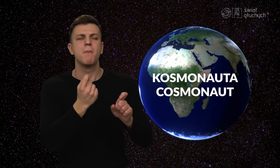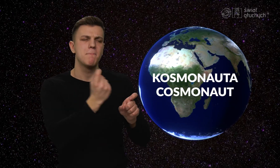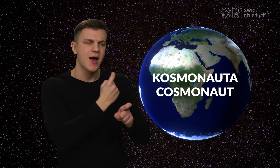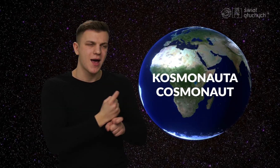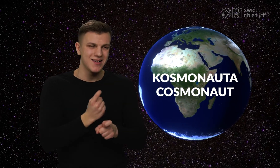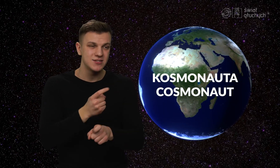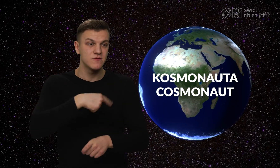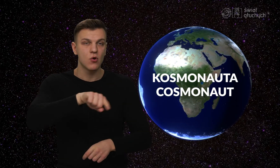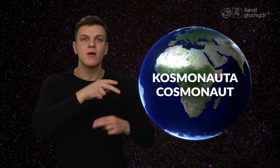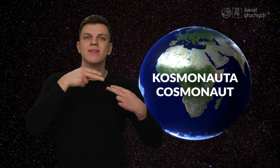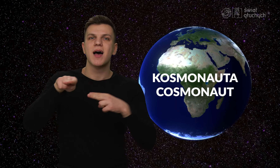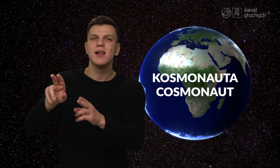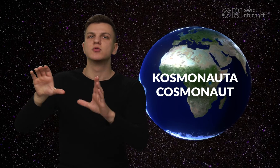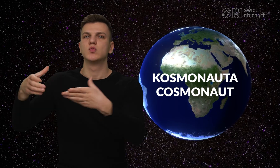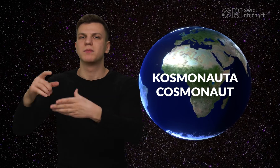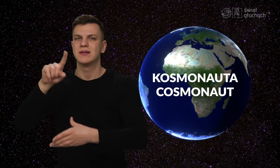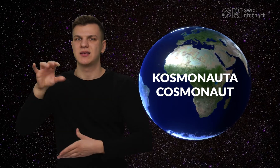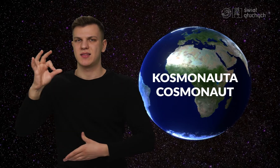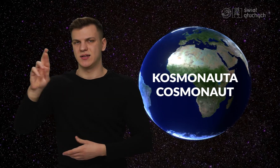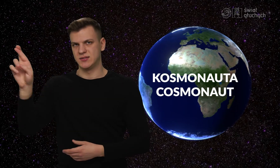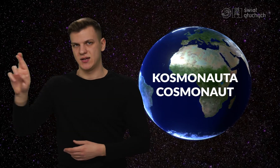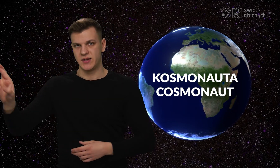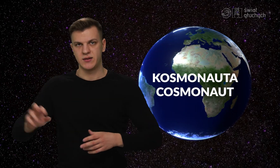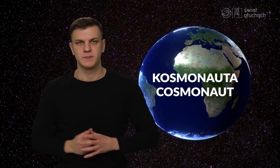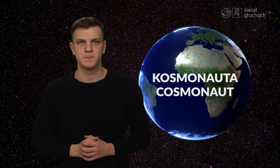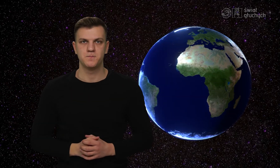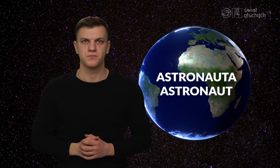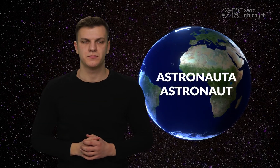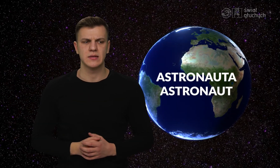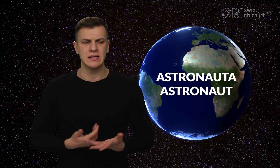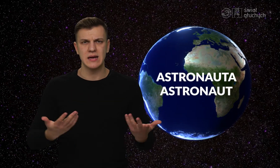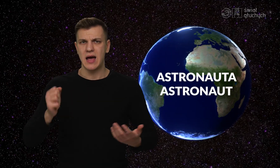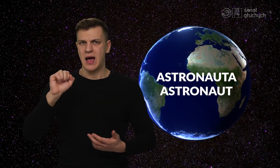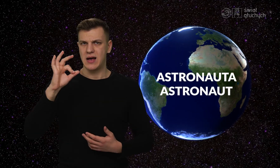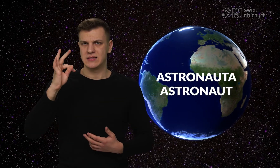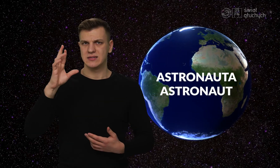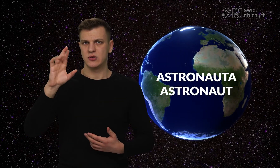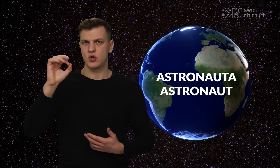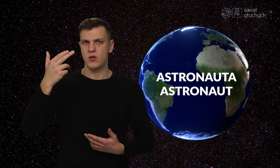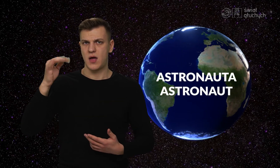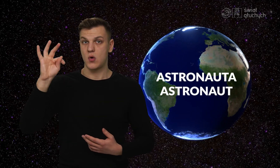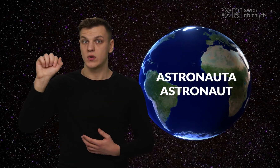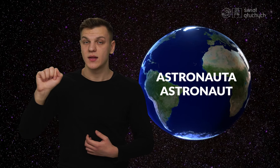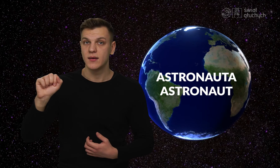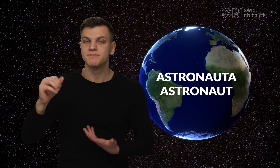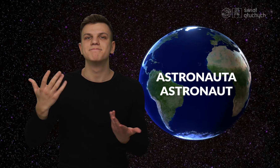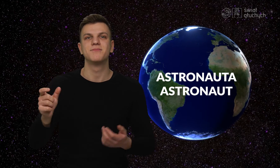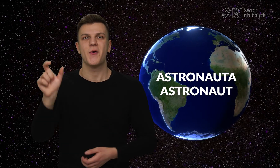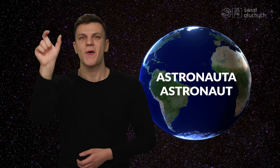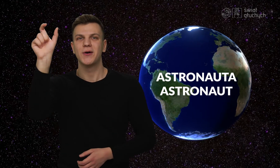and earlier - the USSR or dependent countries. In turn, the word "astronaut" fits US citizens